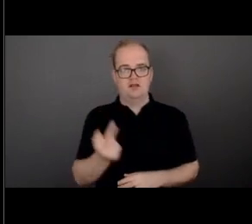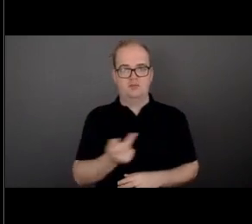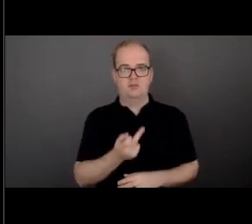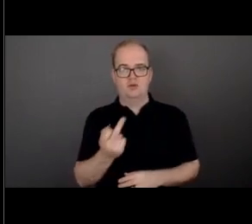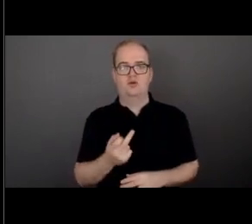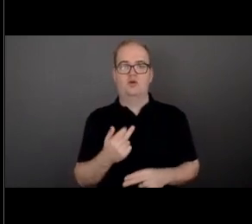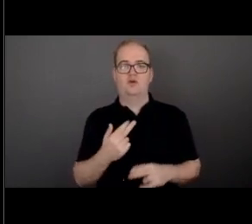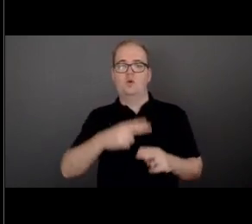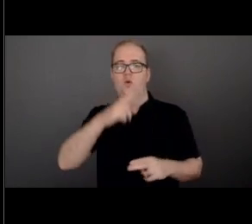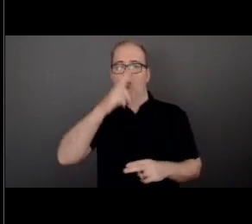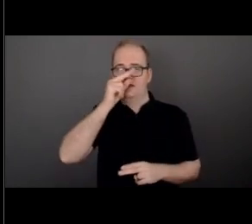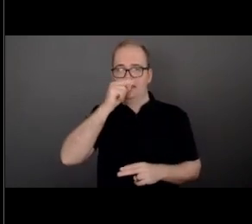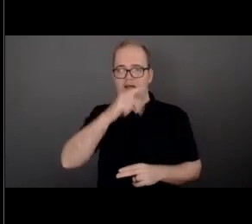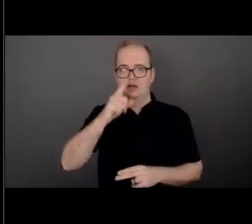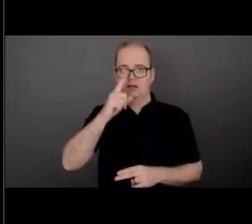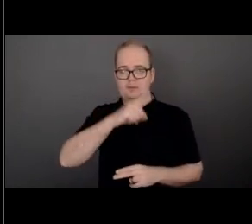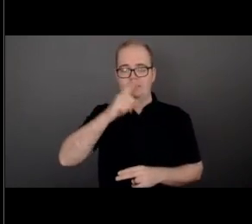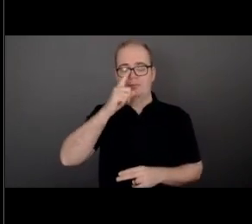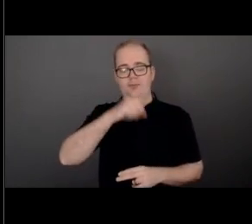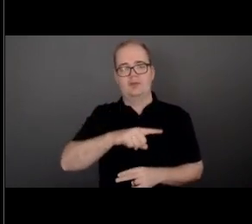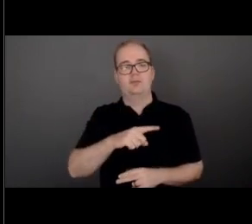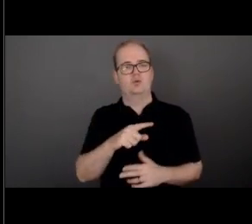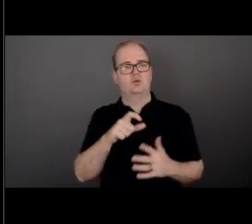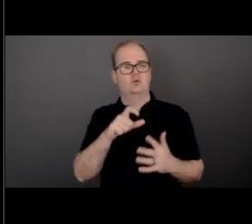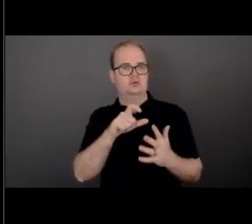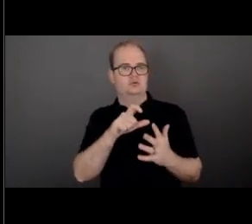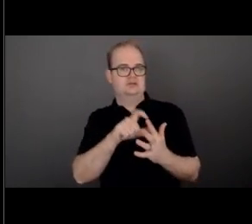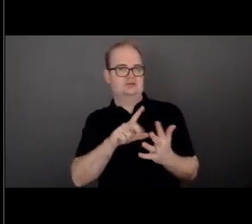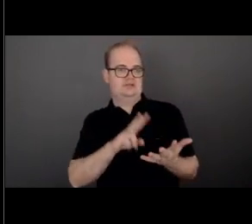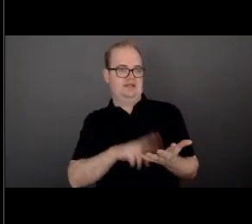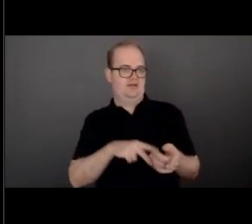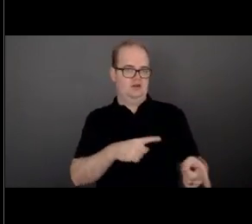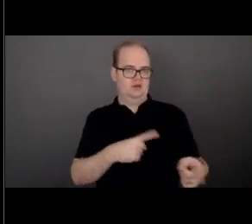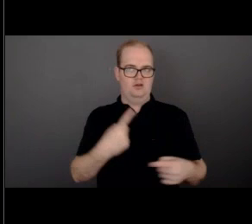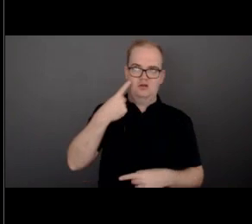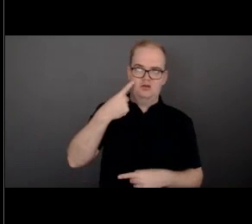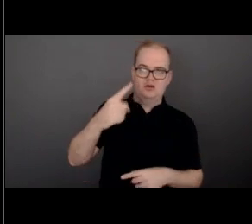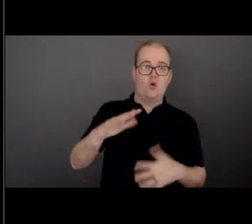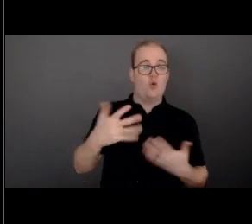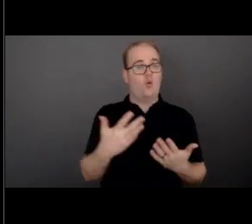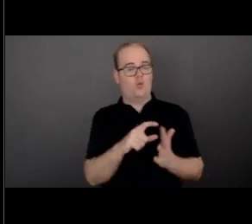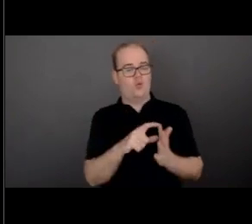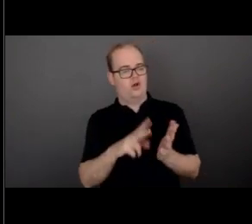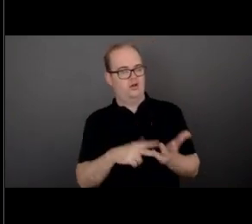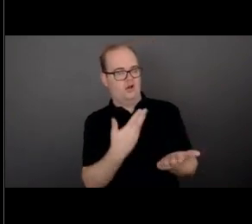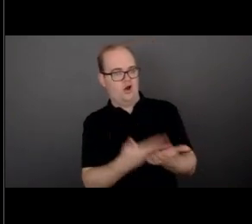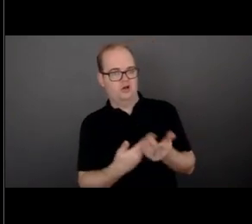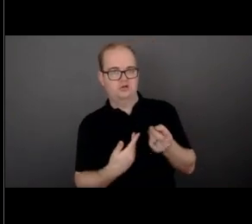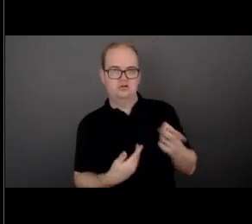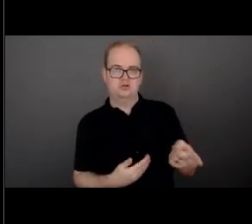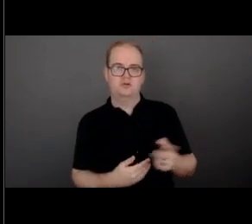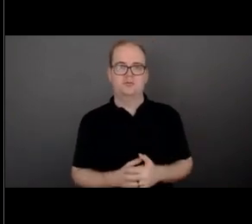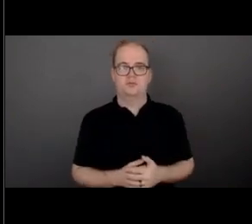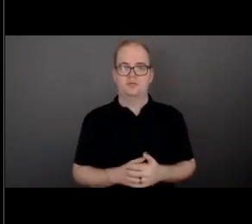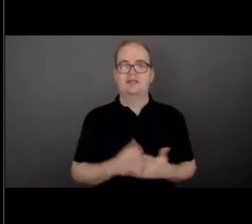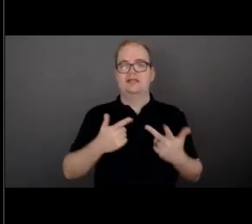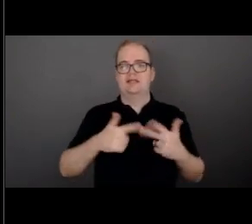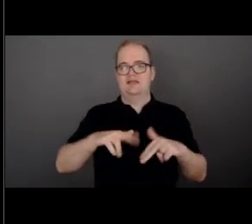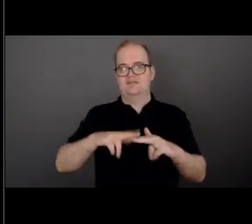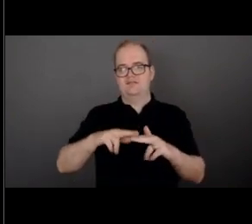exposed to domestic and family violence where the domestic and family violence that's happening